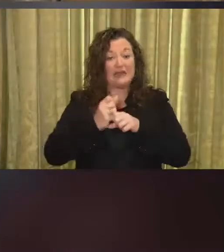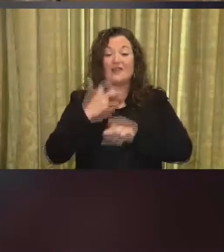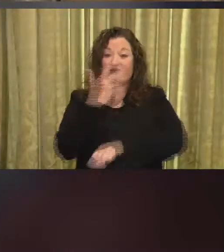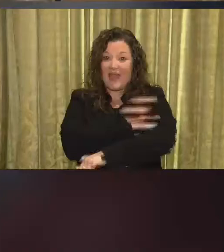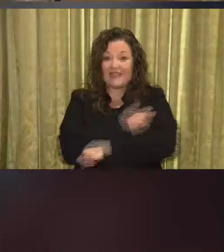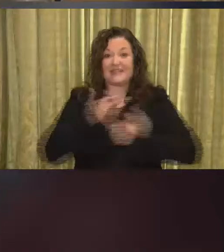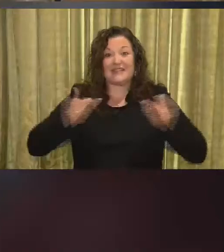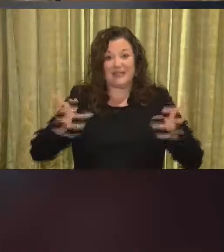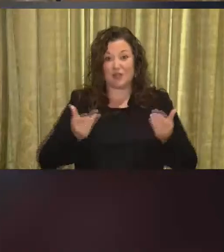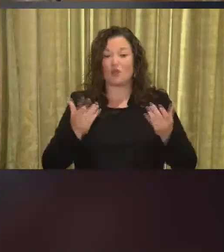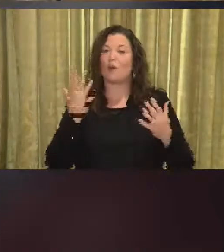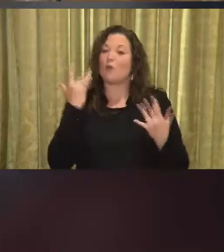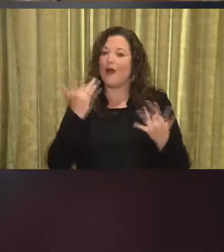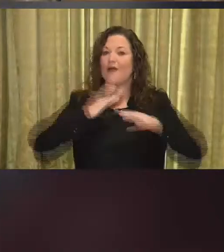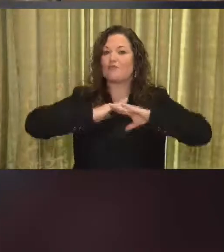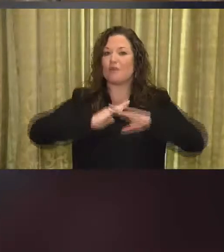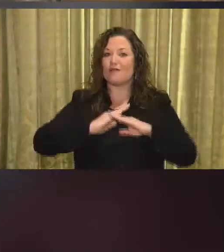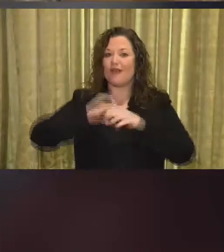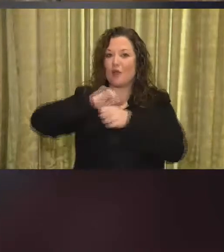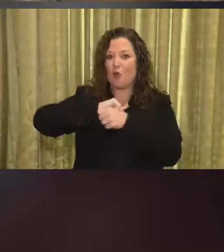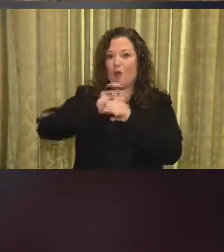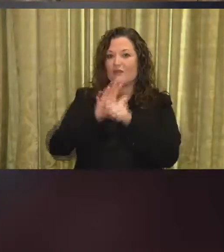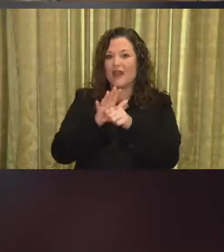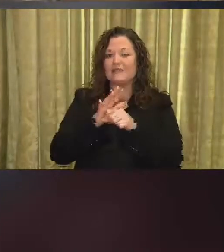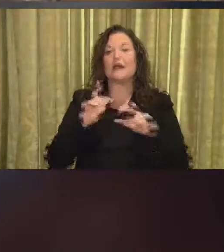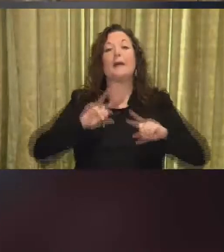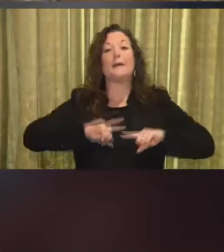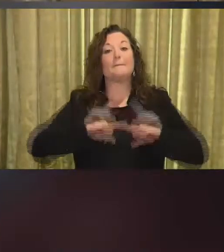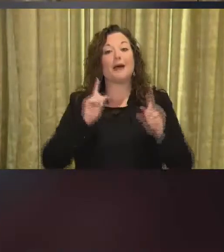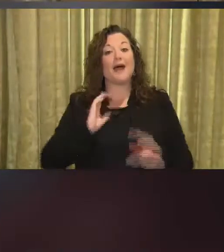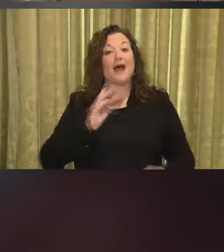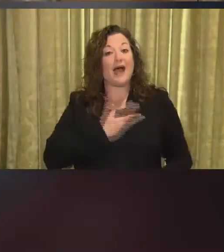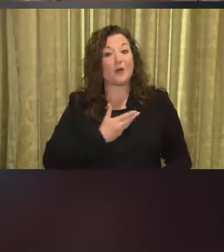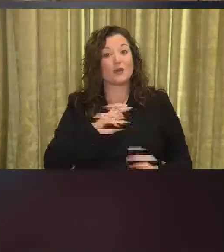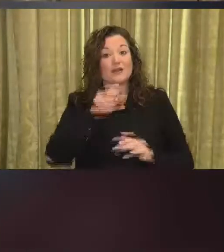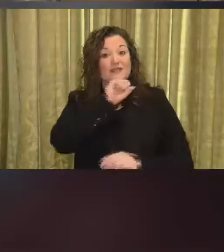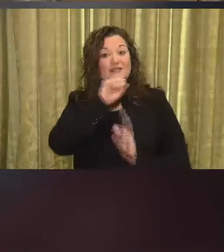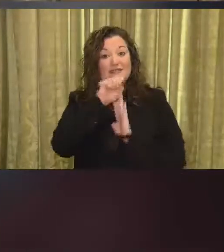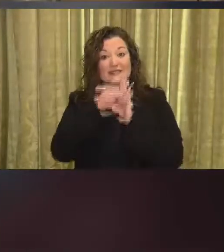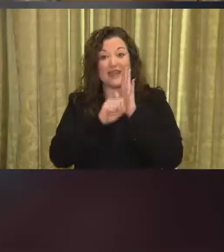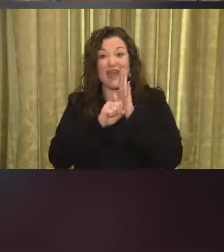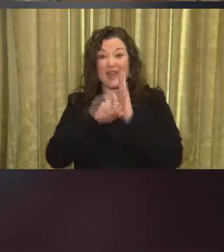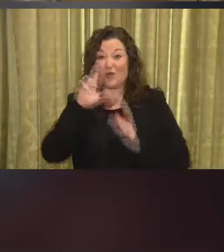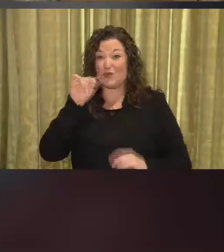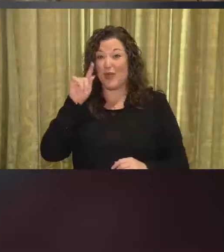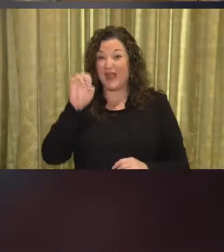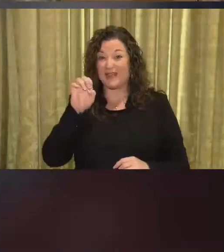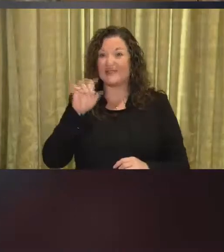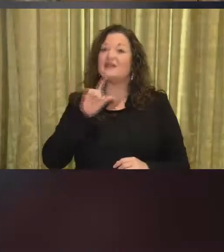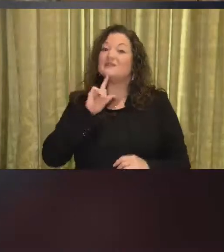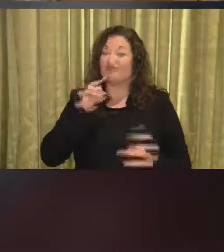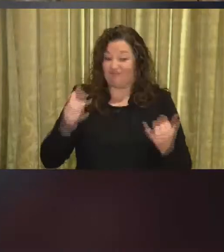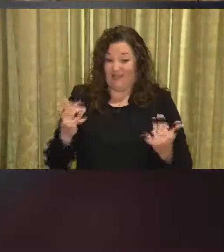available to prevent COVID-19, but our state vaccination rate is lower than the national rate.